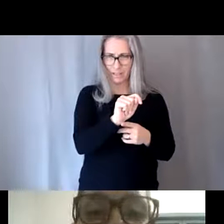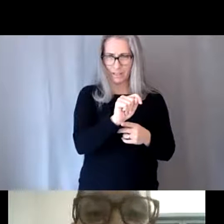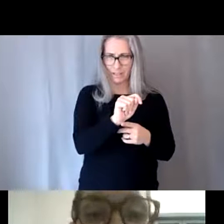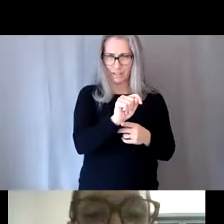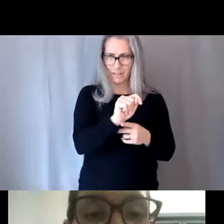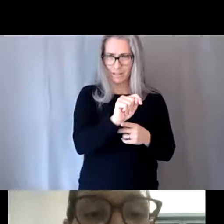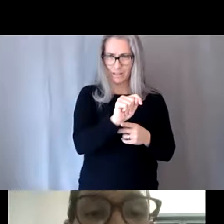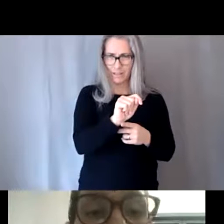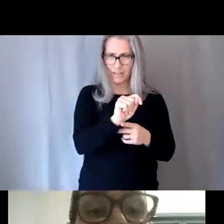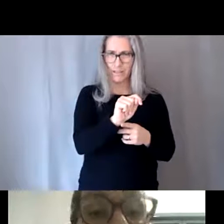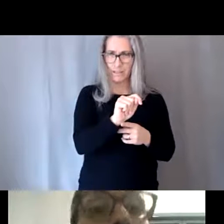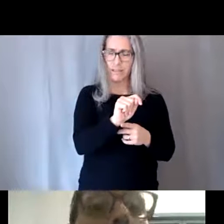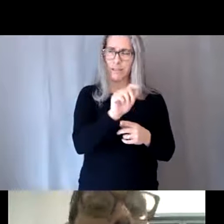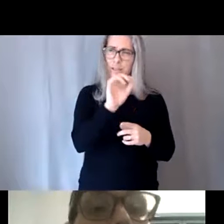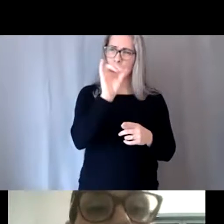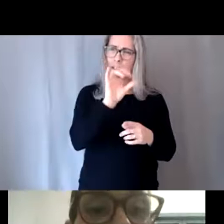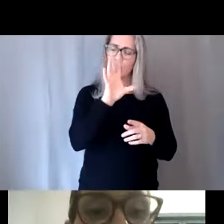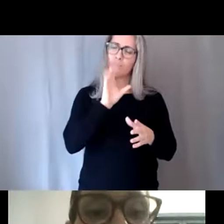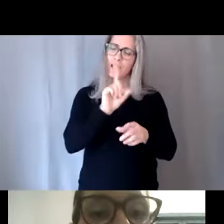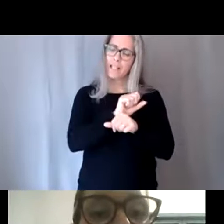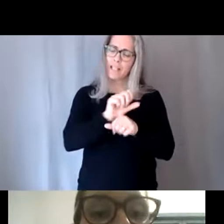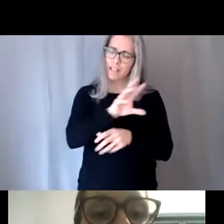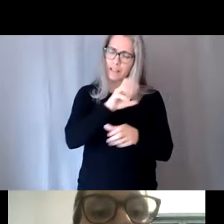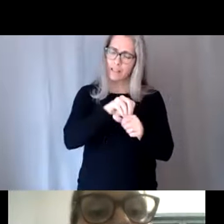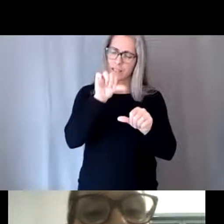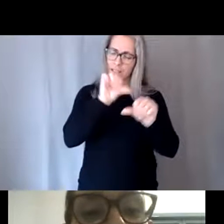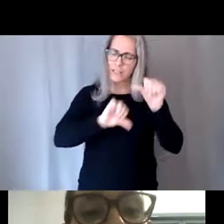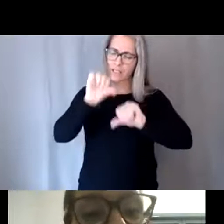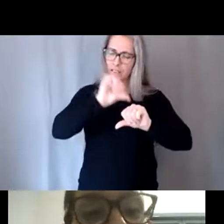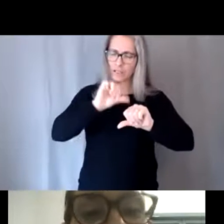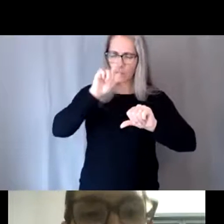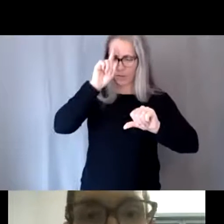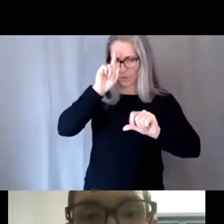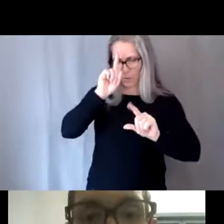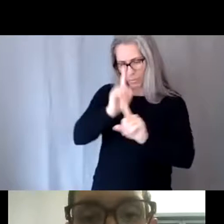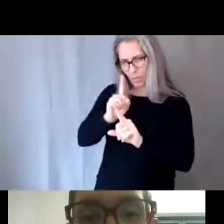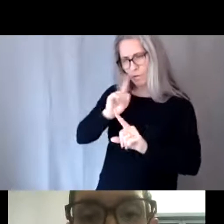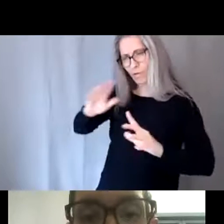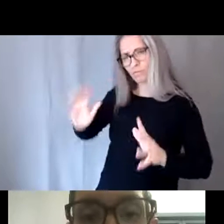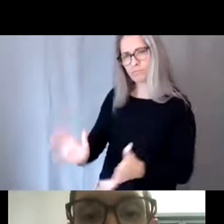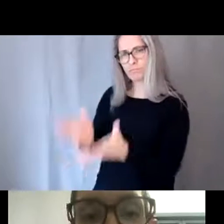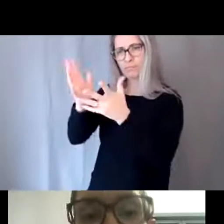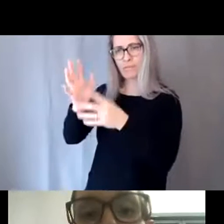searches to promote functioning in individuals